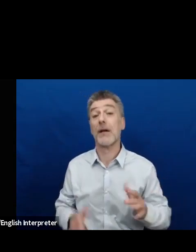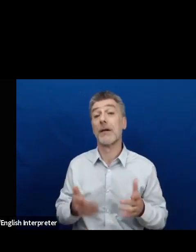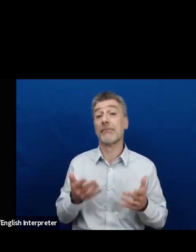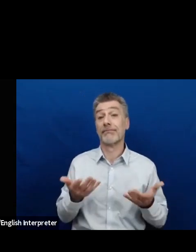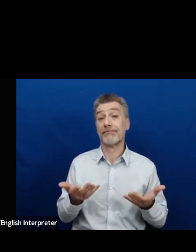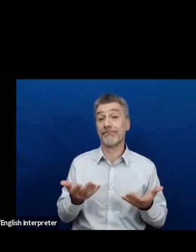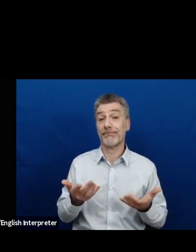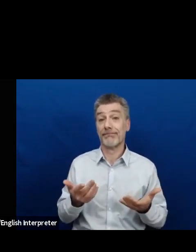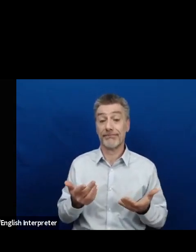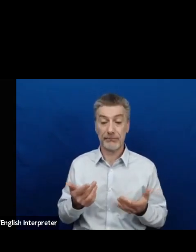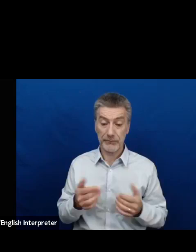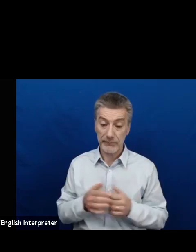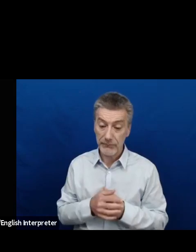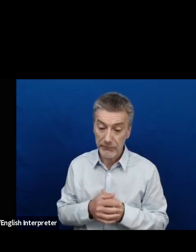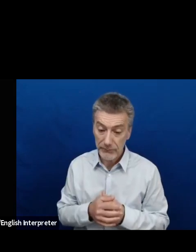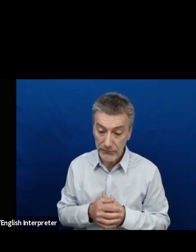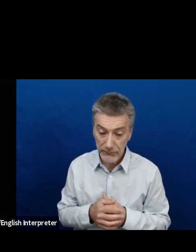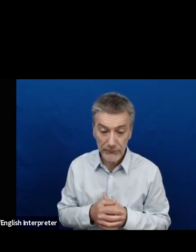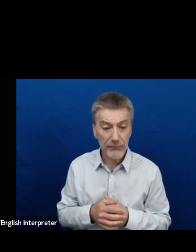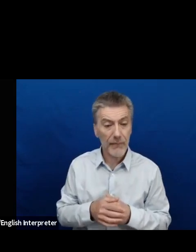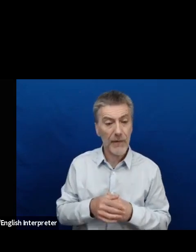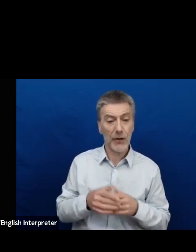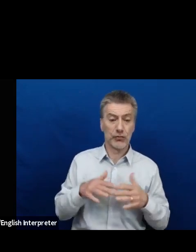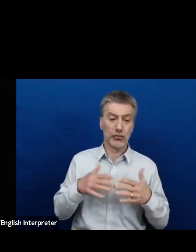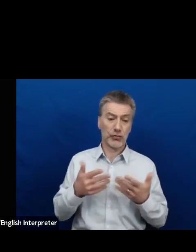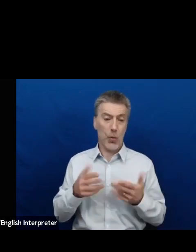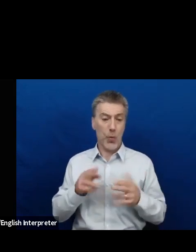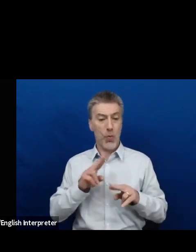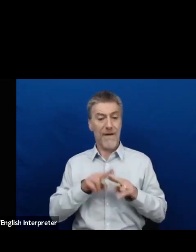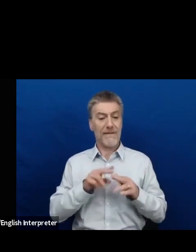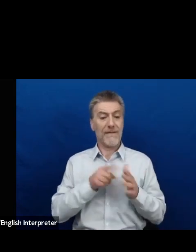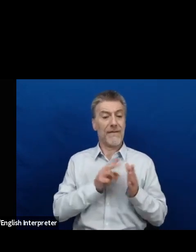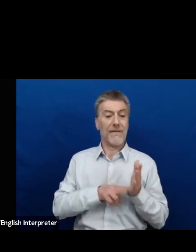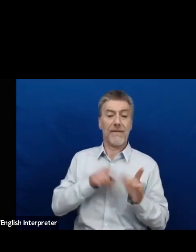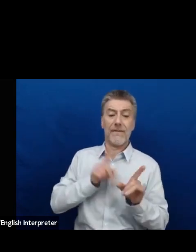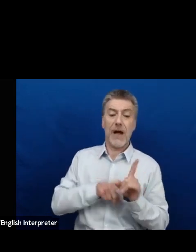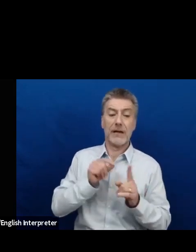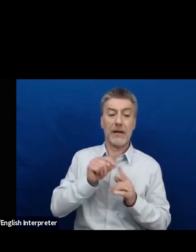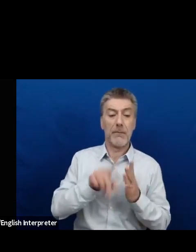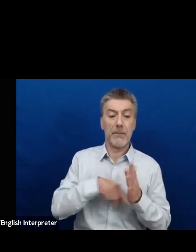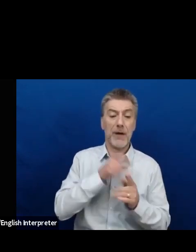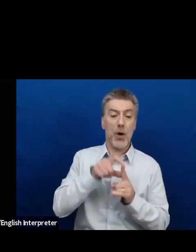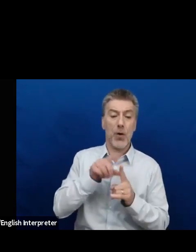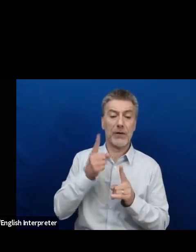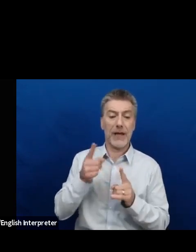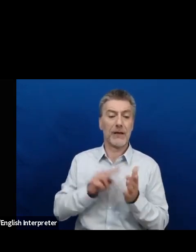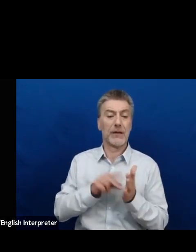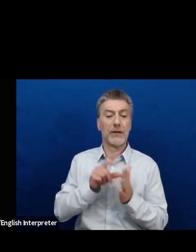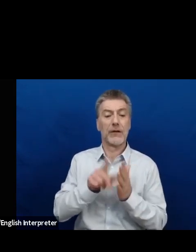protect British Citizentions and were themselves